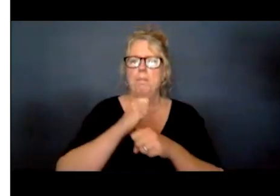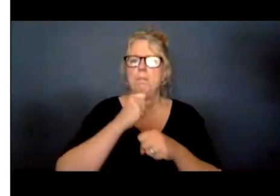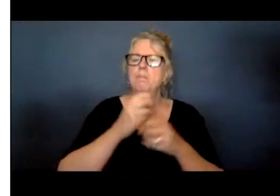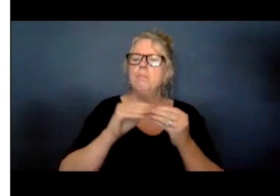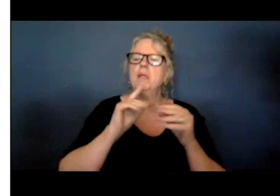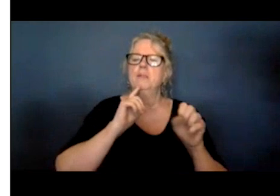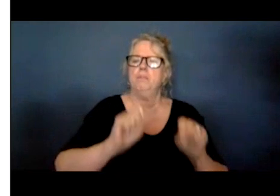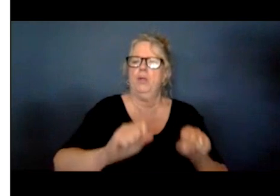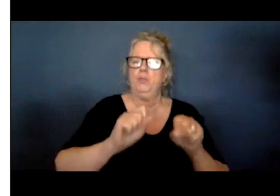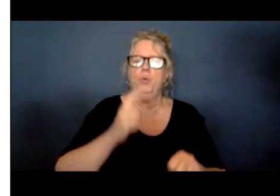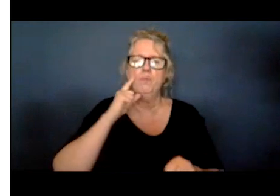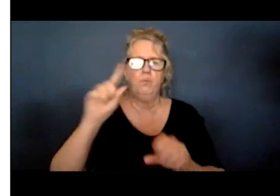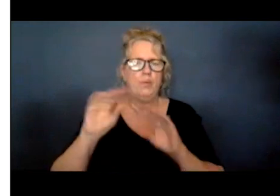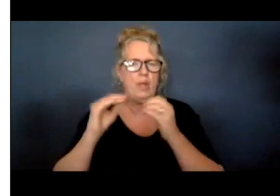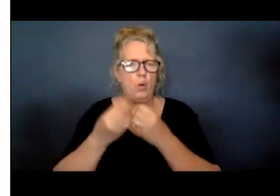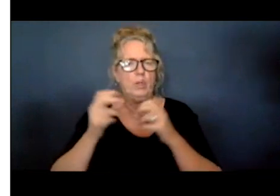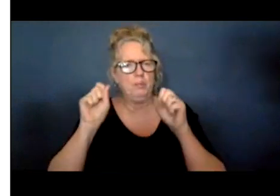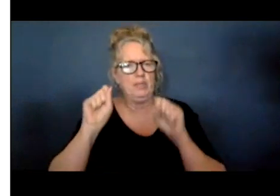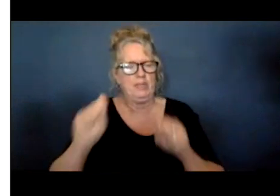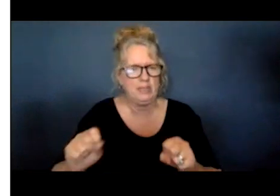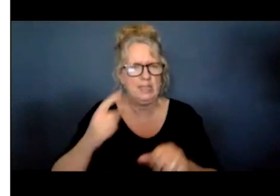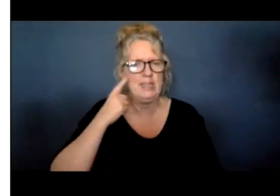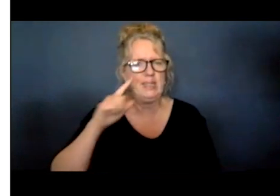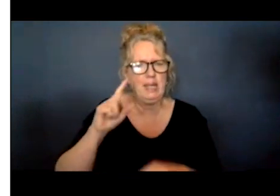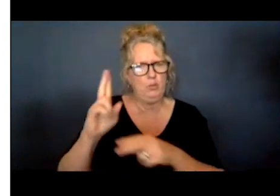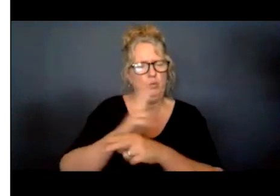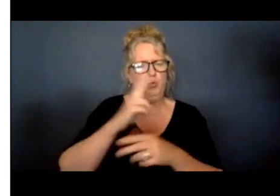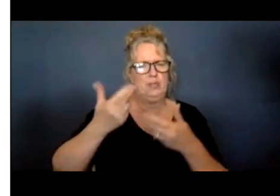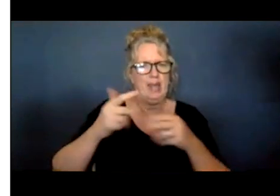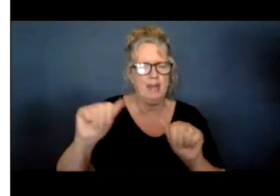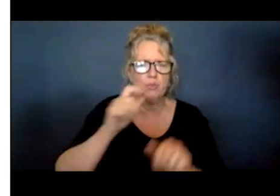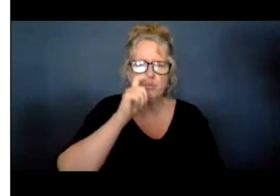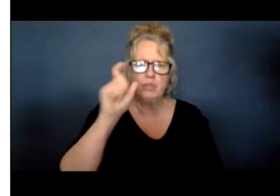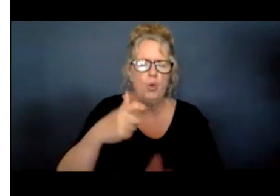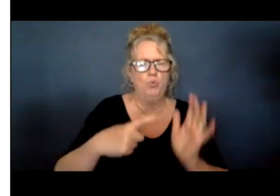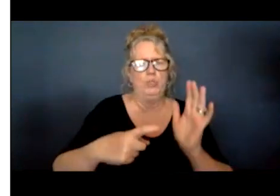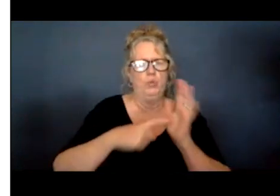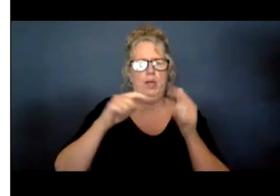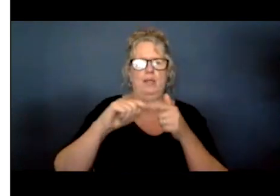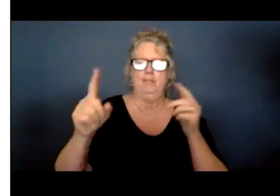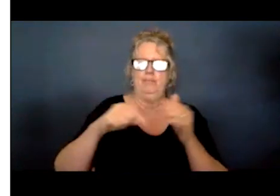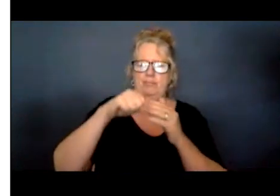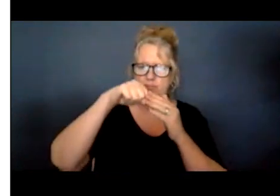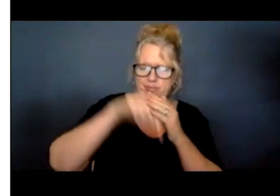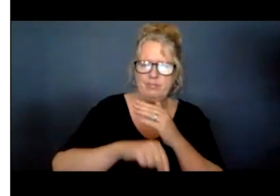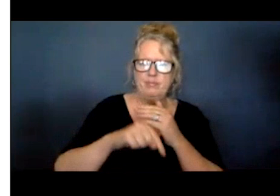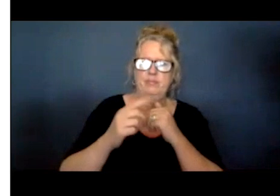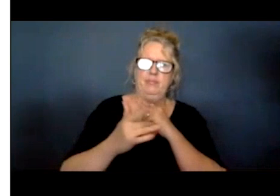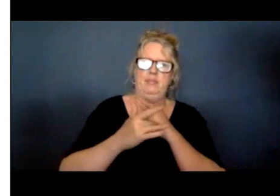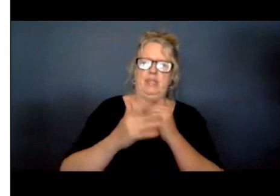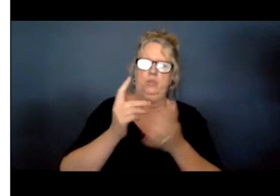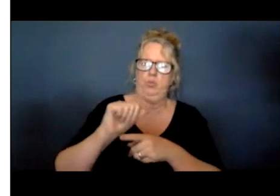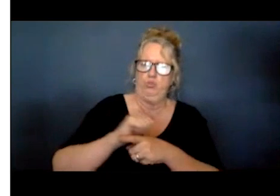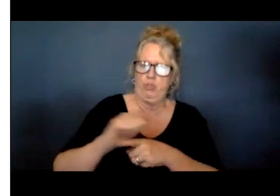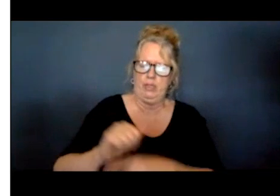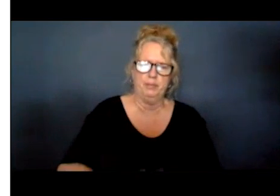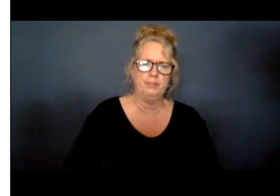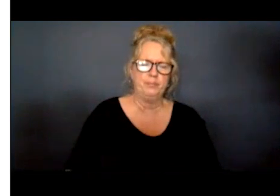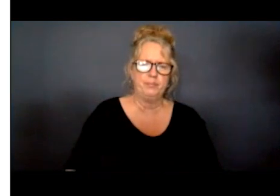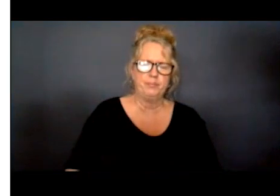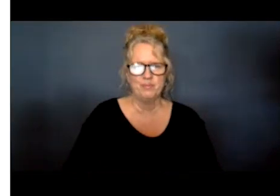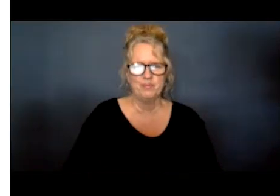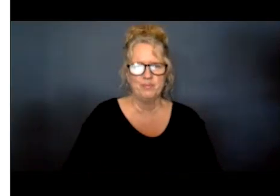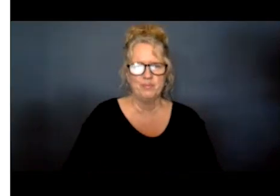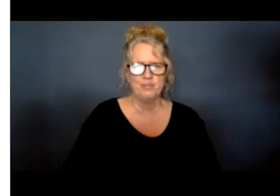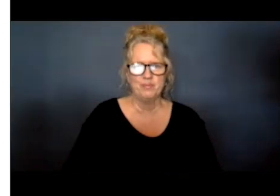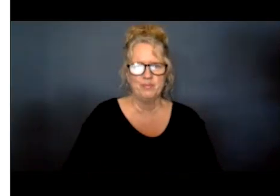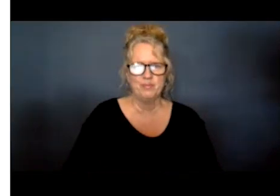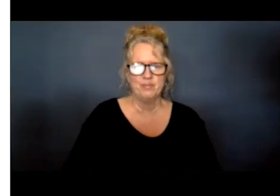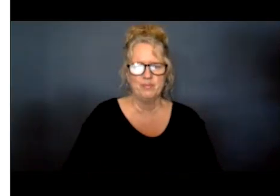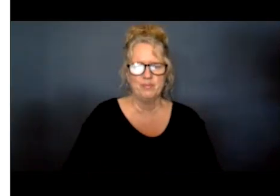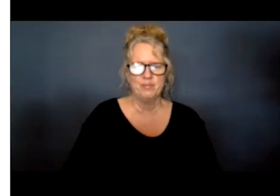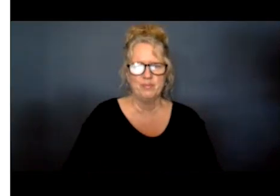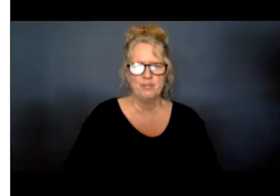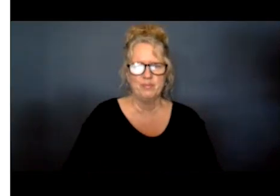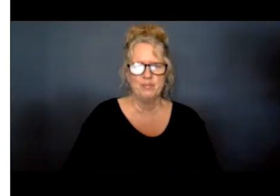for organizations to scale accessibility efforts without requiring intensive technical training.